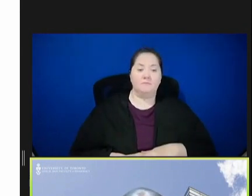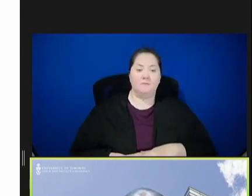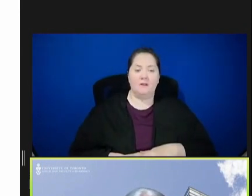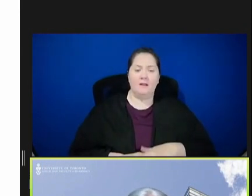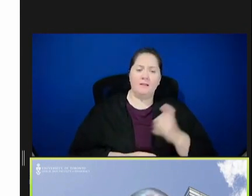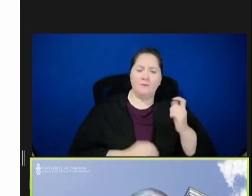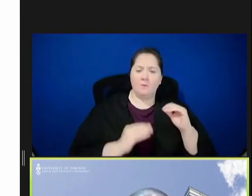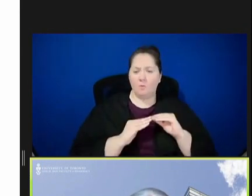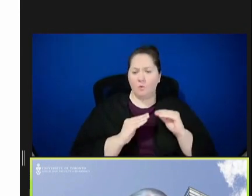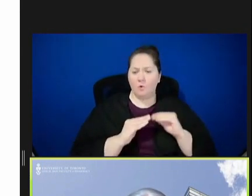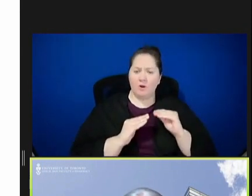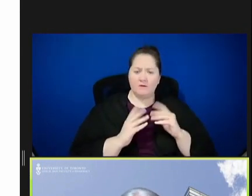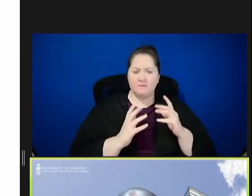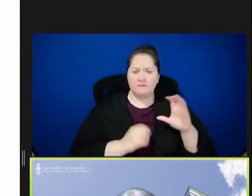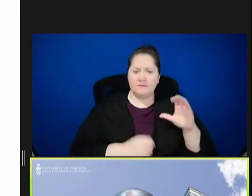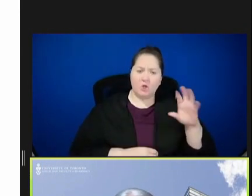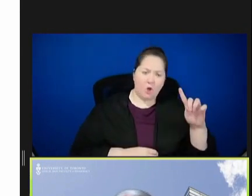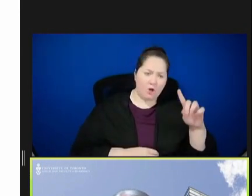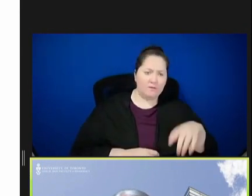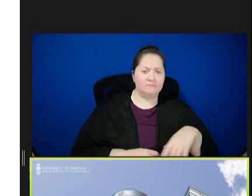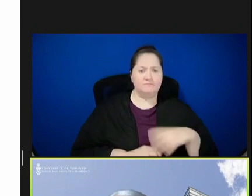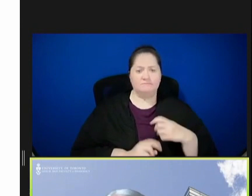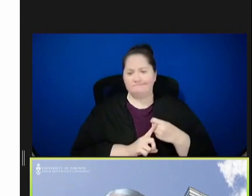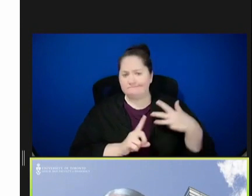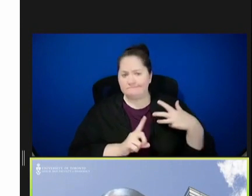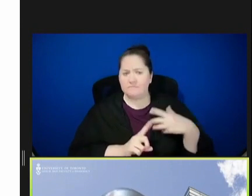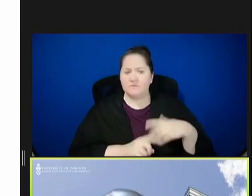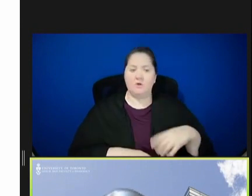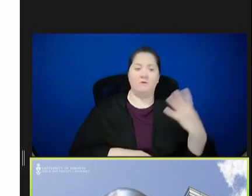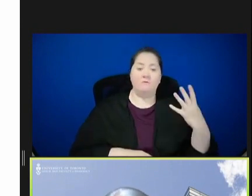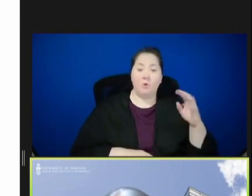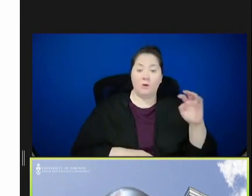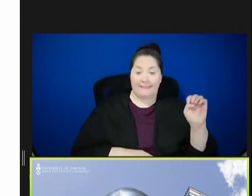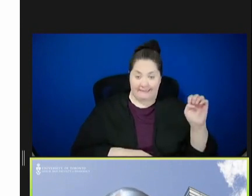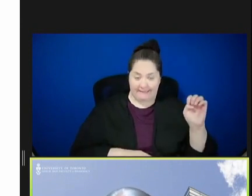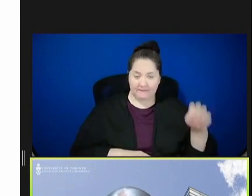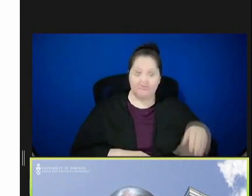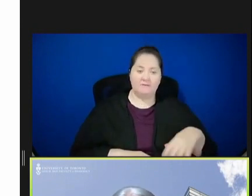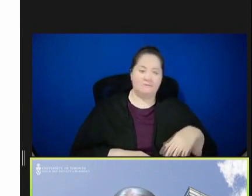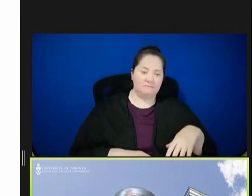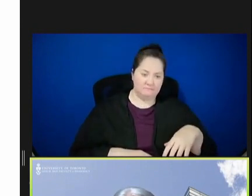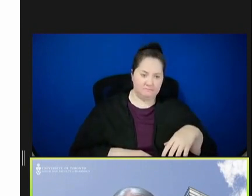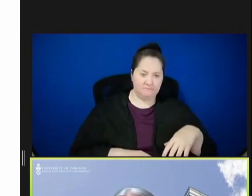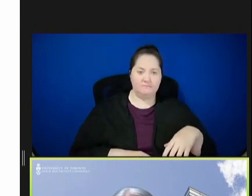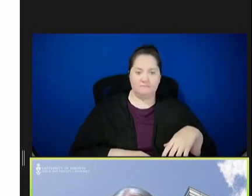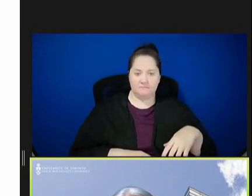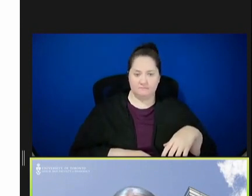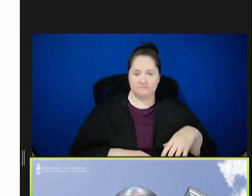more than just CARD. You need to know this 4E model or framework, that basically helps you